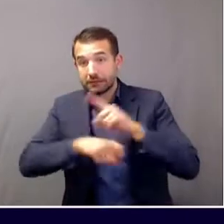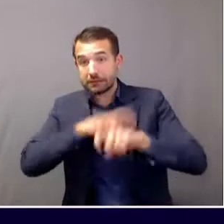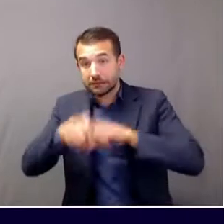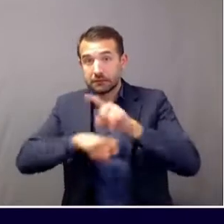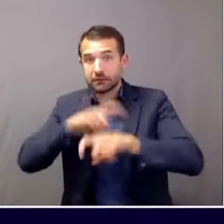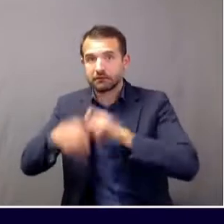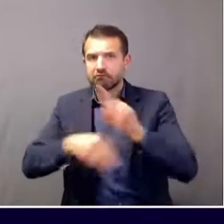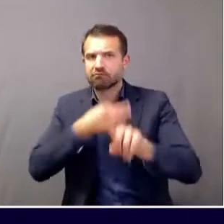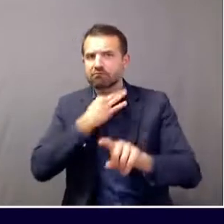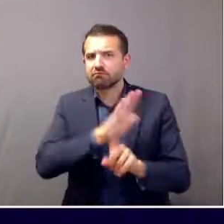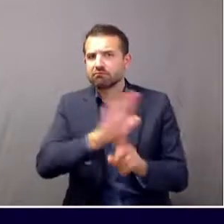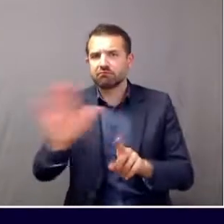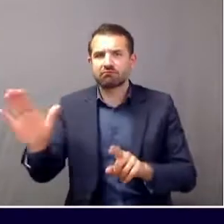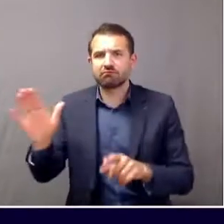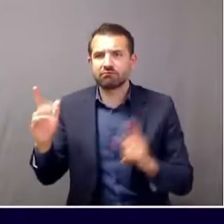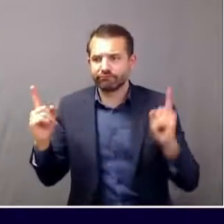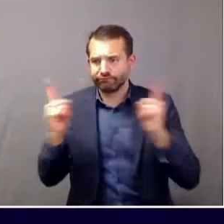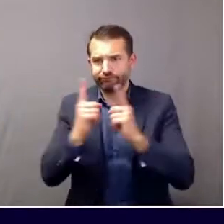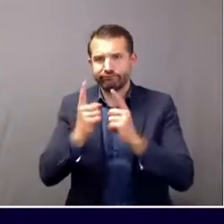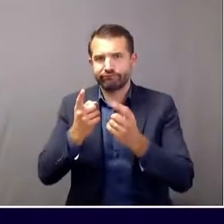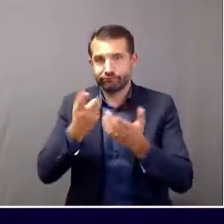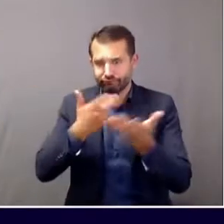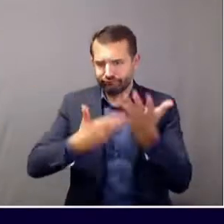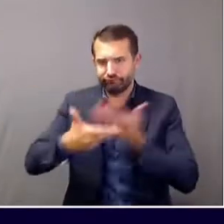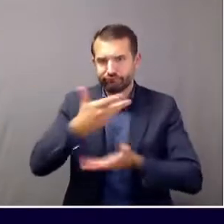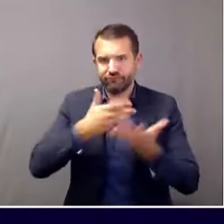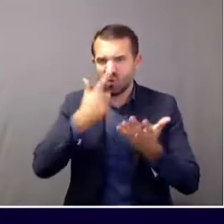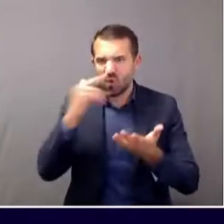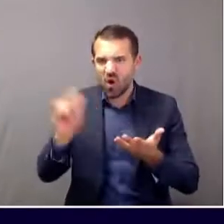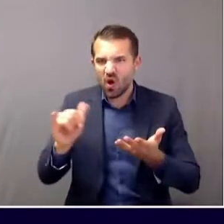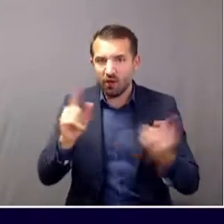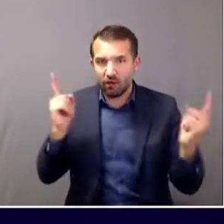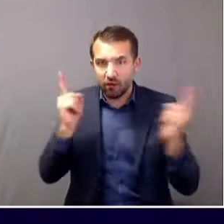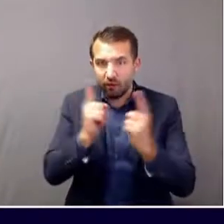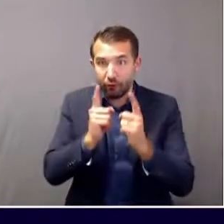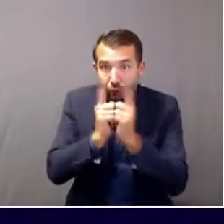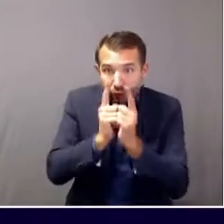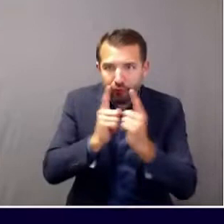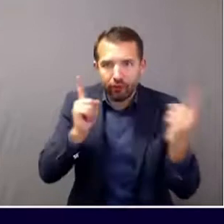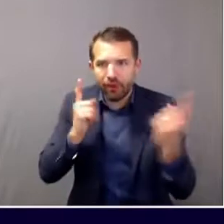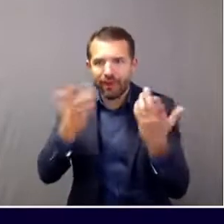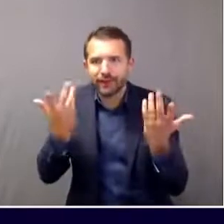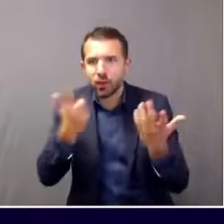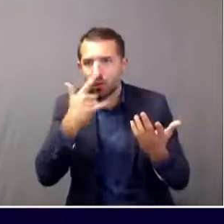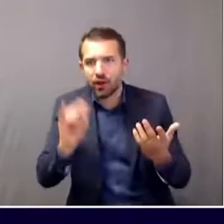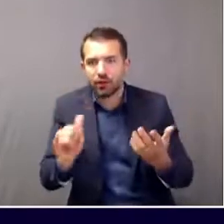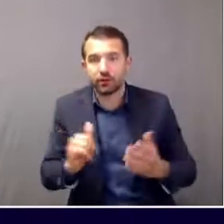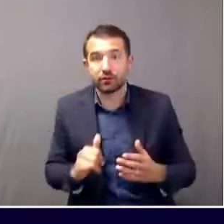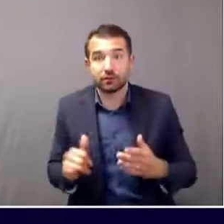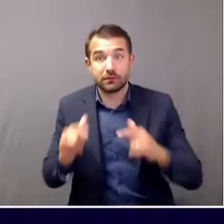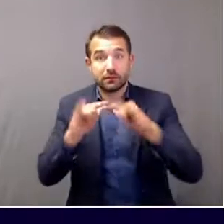interaction was with this particular referee so on and so